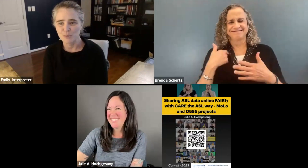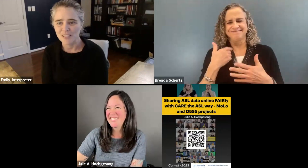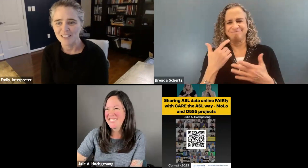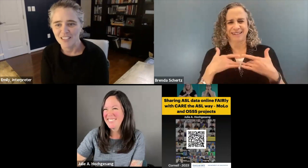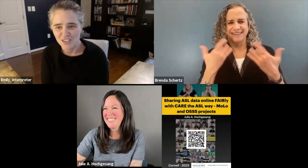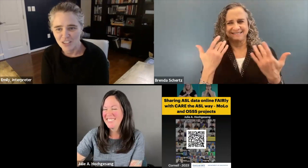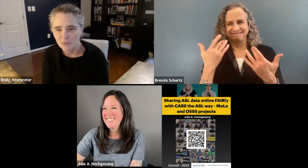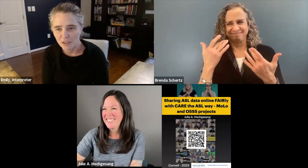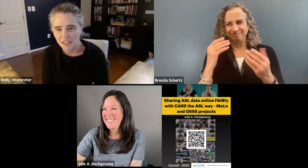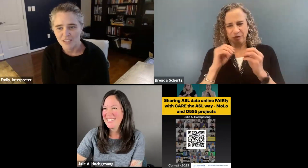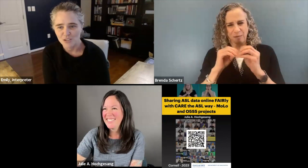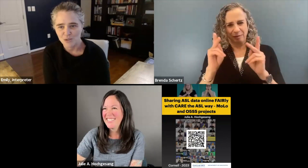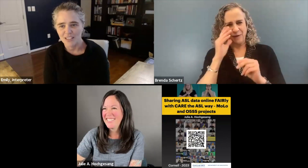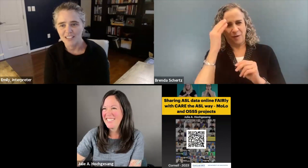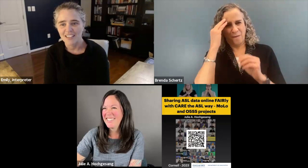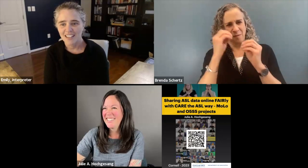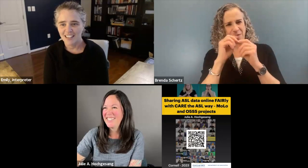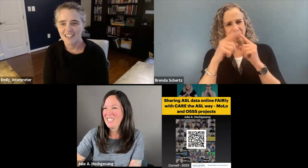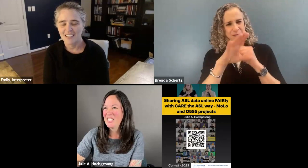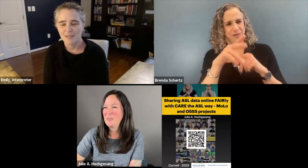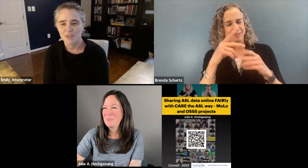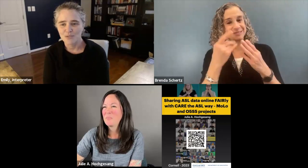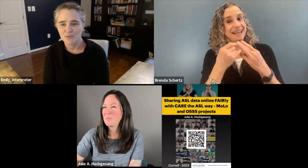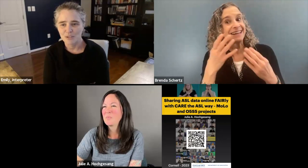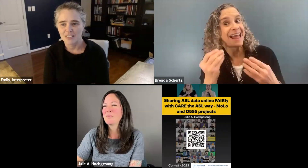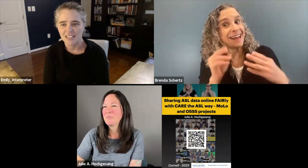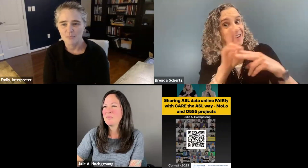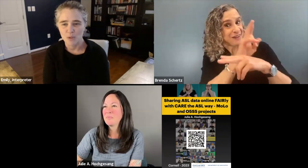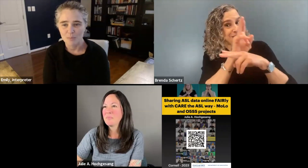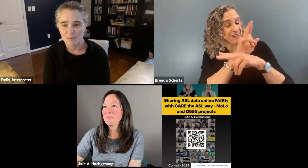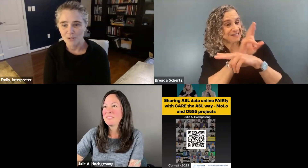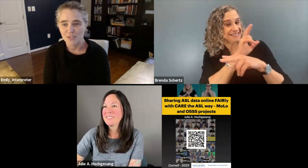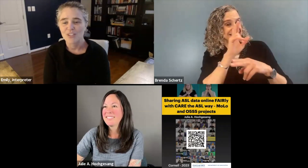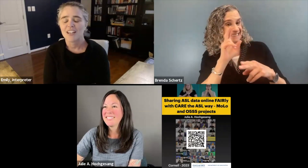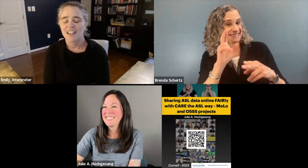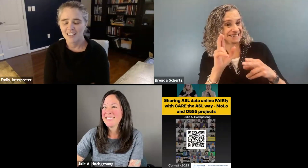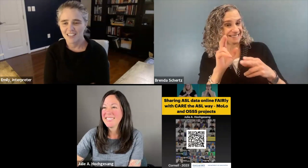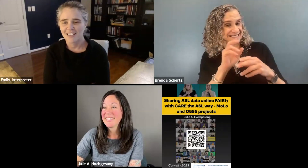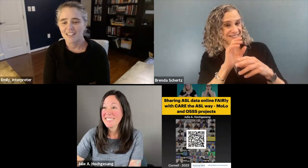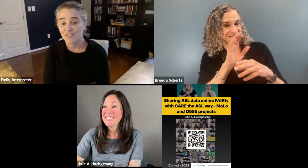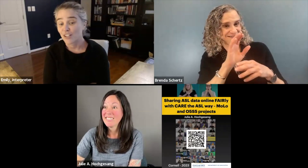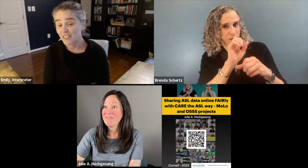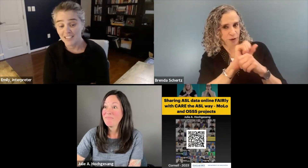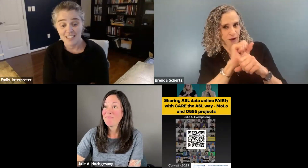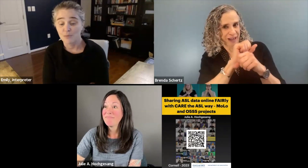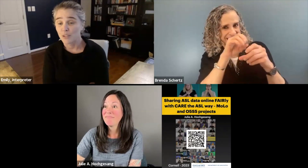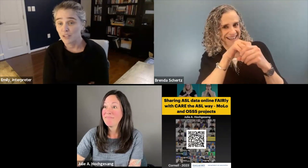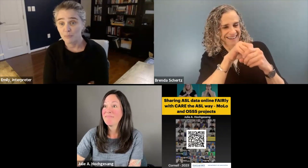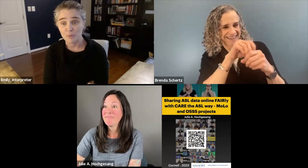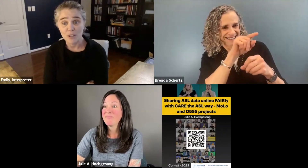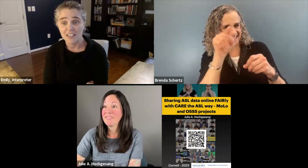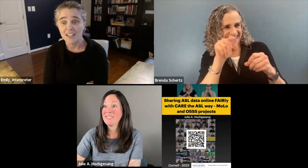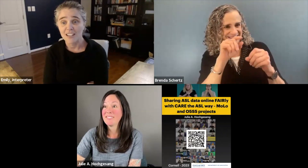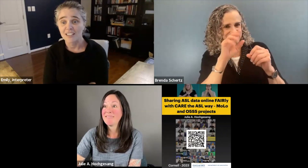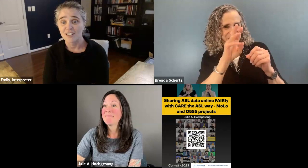presentation I really enjoyed it and I'm so thrilled that more people have are seeing what you've been working on and